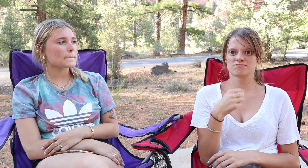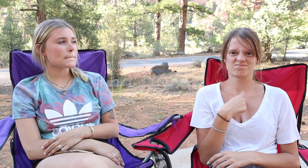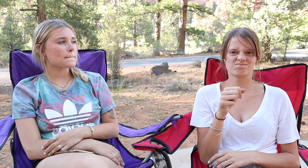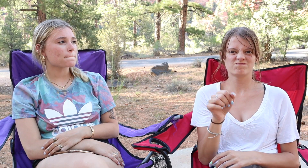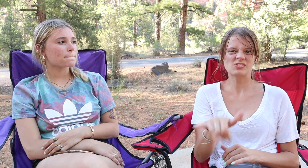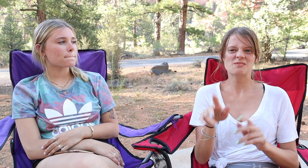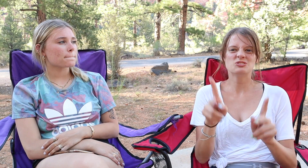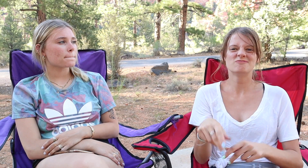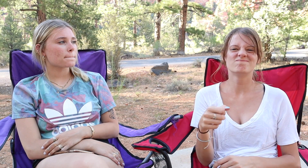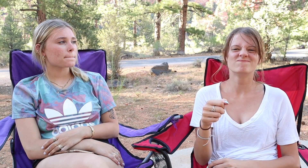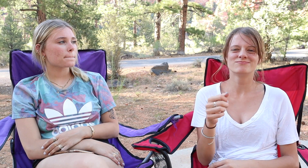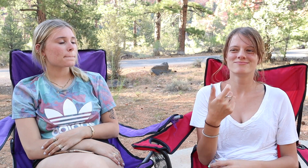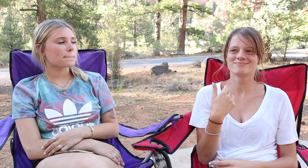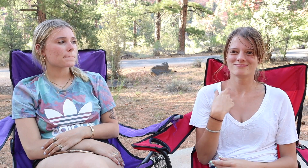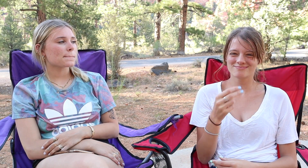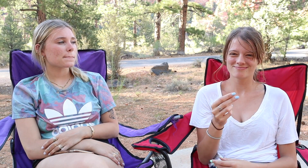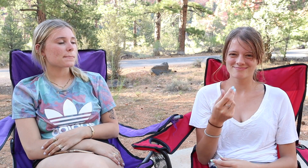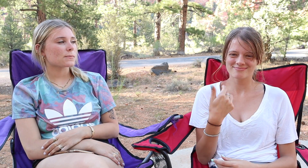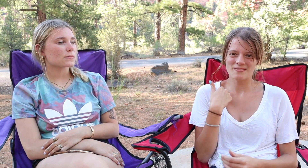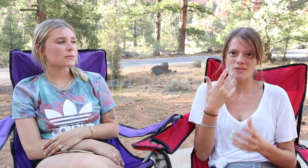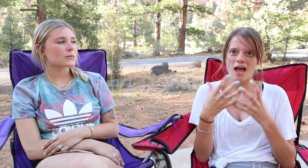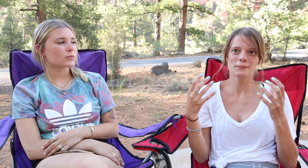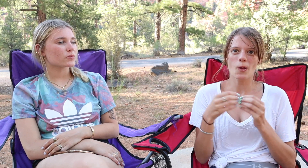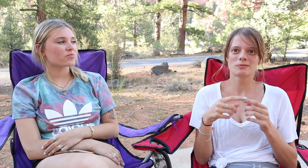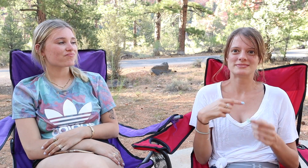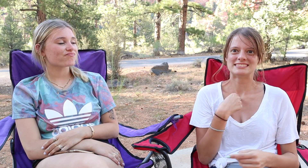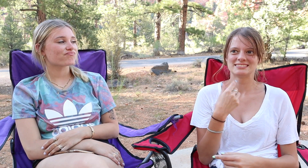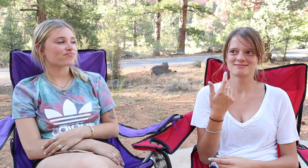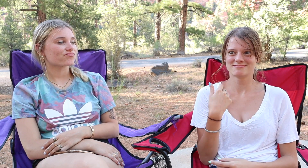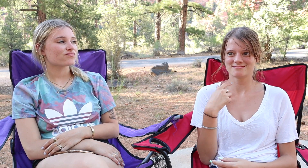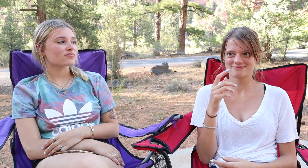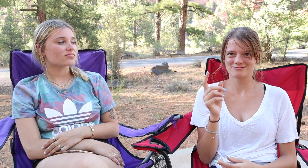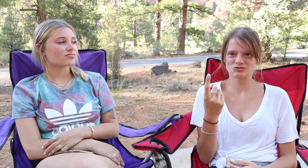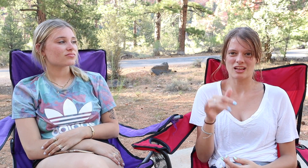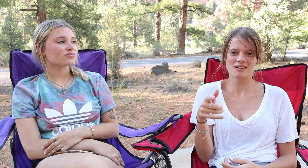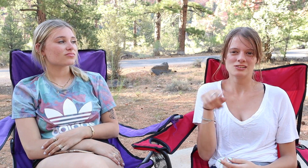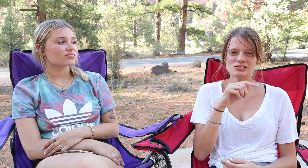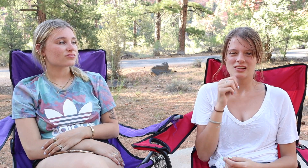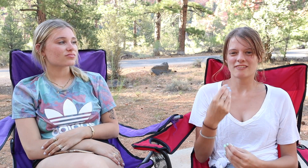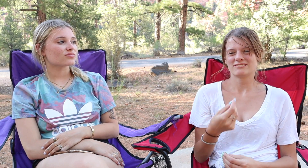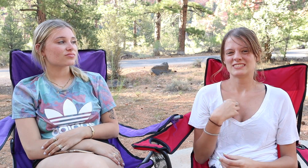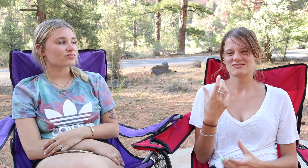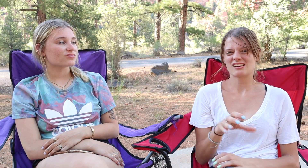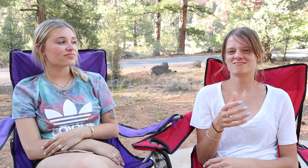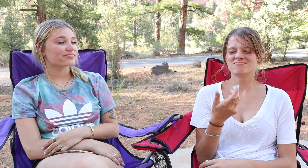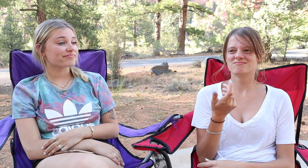K: everyone has already assumed that I am that person what they think I am more to me it is just that they don't give me a chance